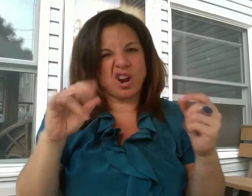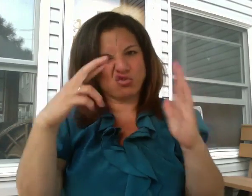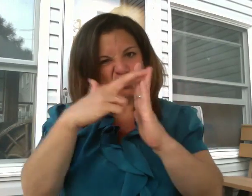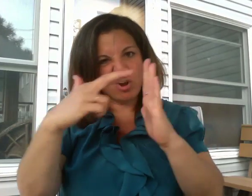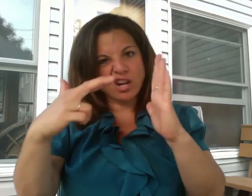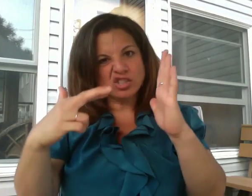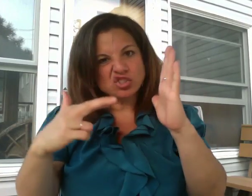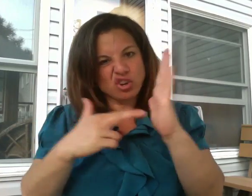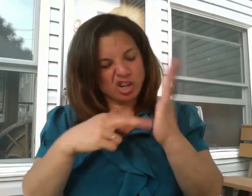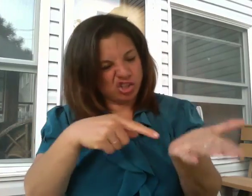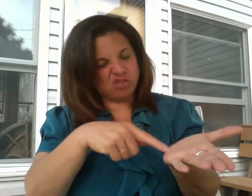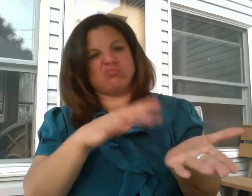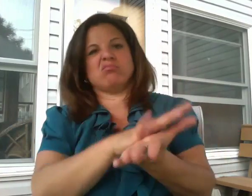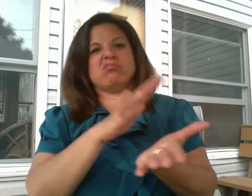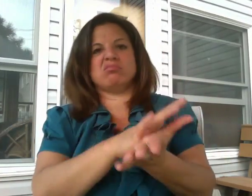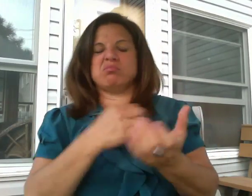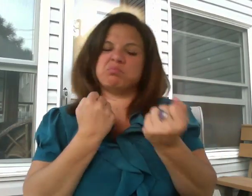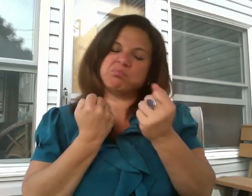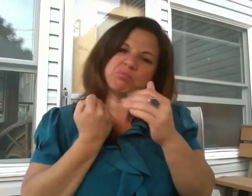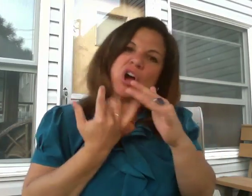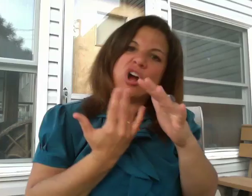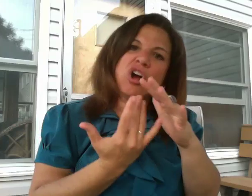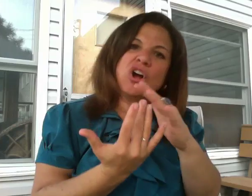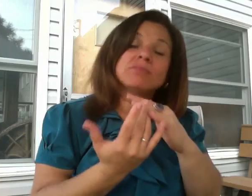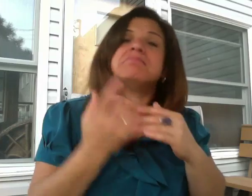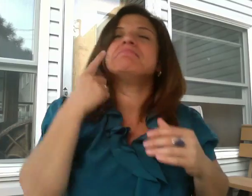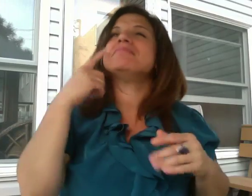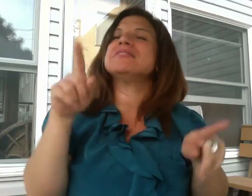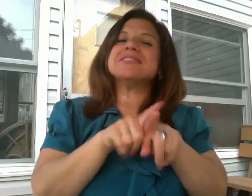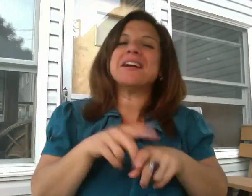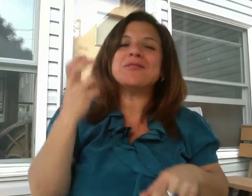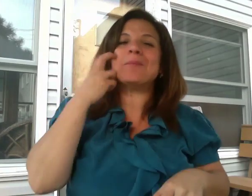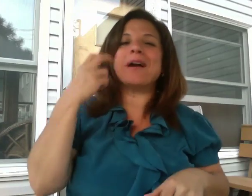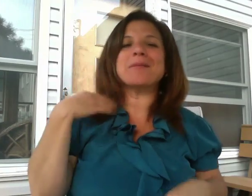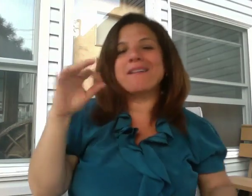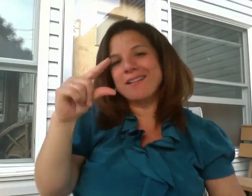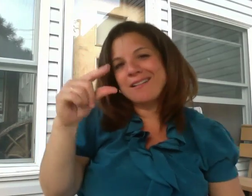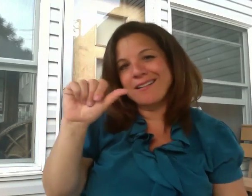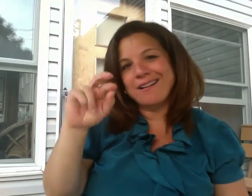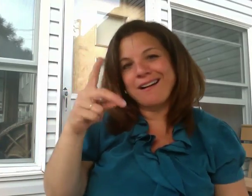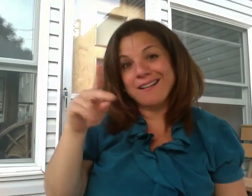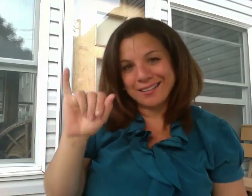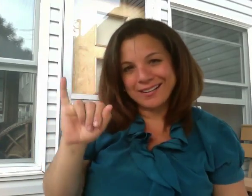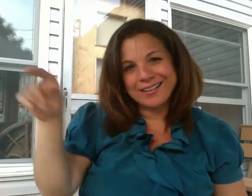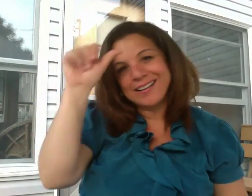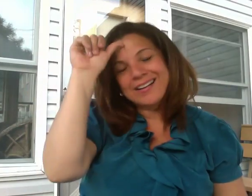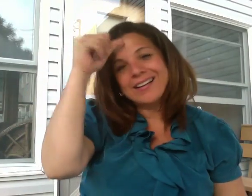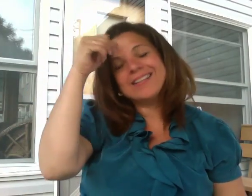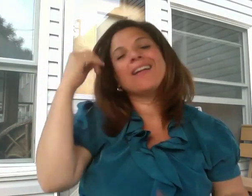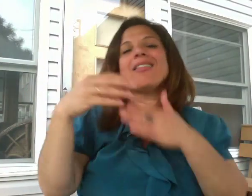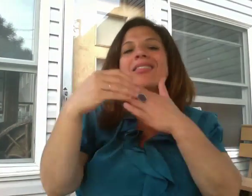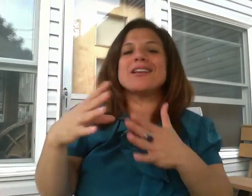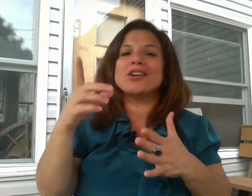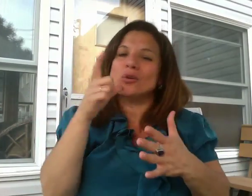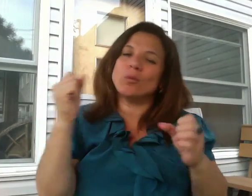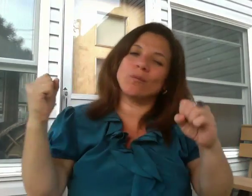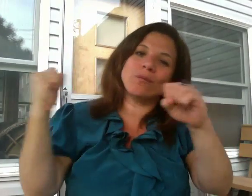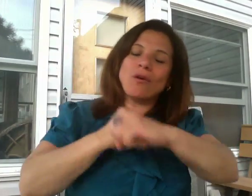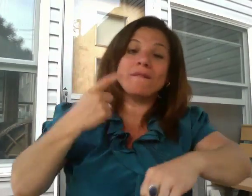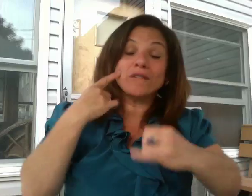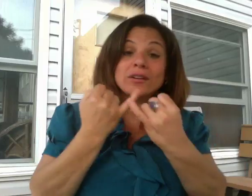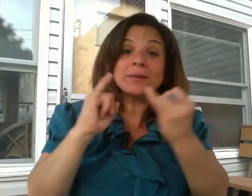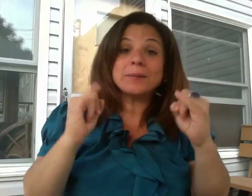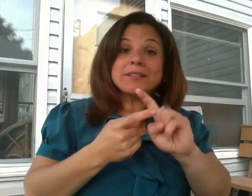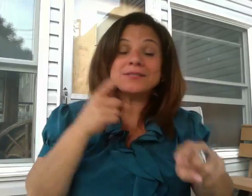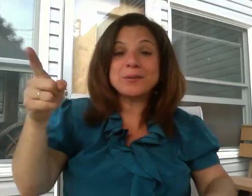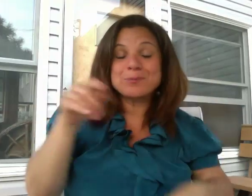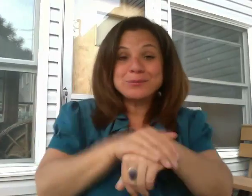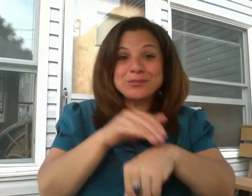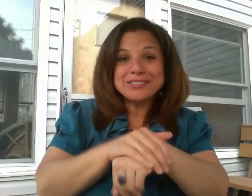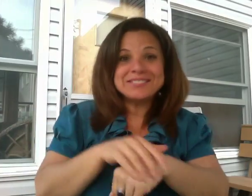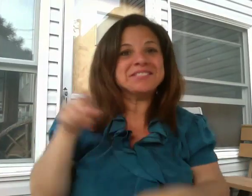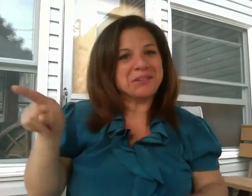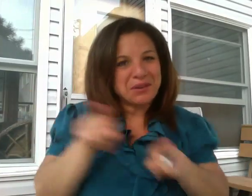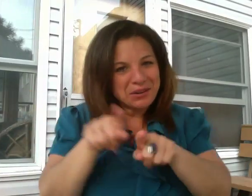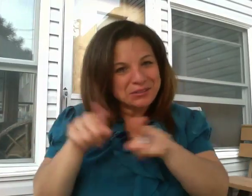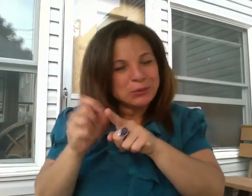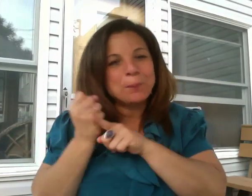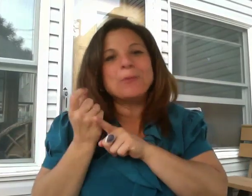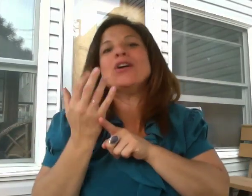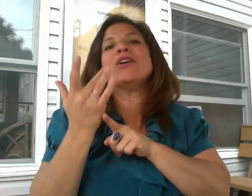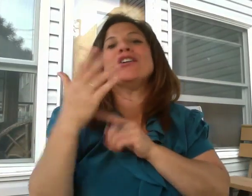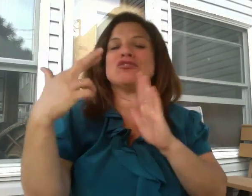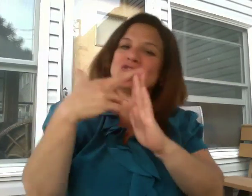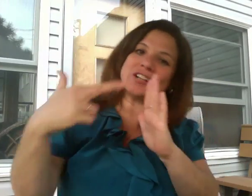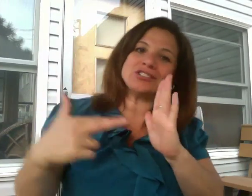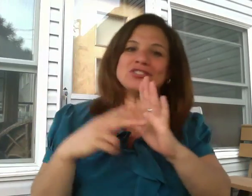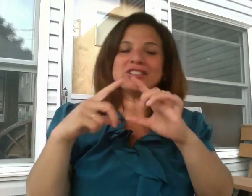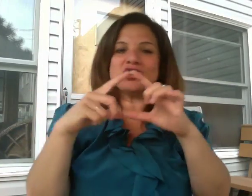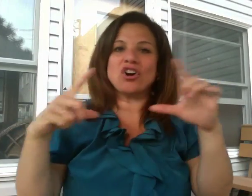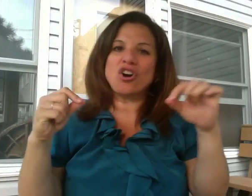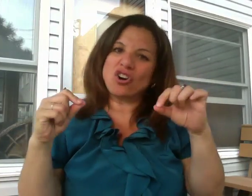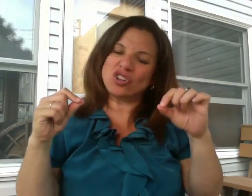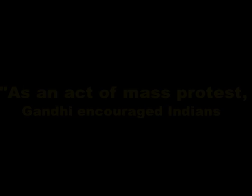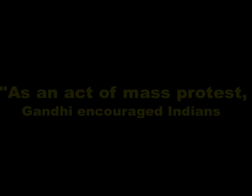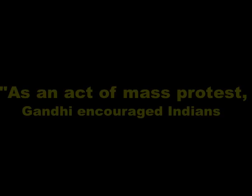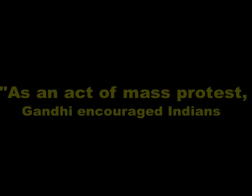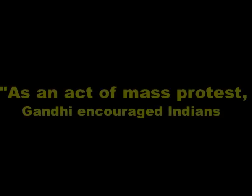and registration paper. It is just the same idea as it reminds me of Gandhi who was an Indian leader who fought for independence from British. They also burned the registration cards. O:10:20.489,0:10:46.489 So it means for them to name me as a hearing specialist? No, thank you!